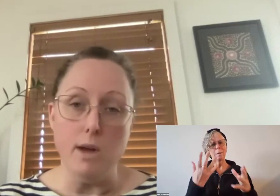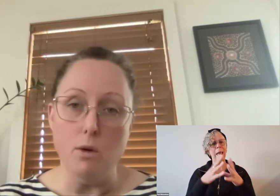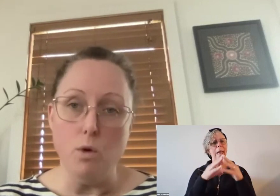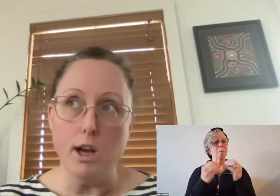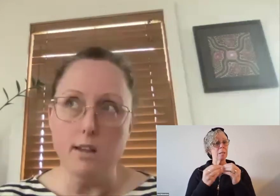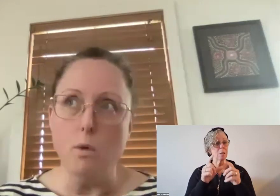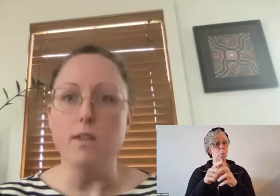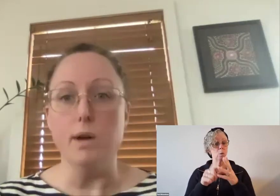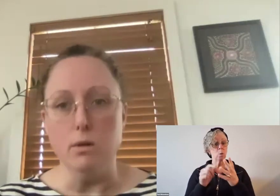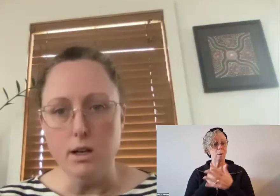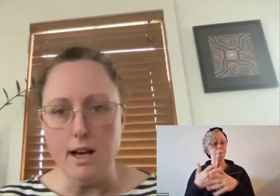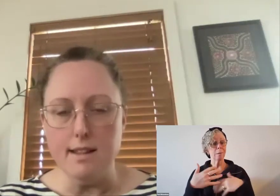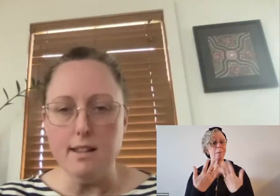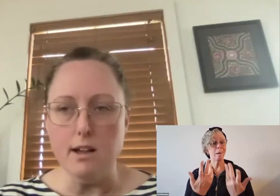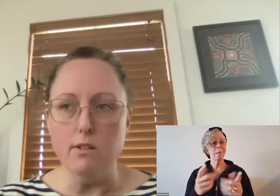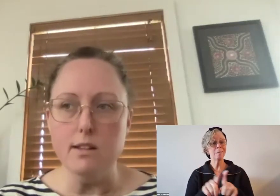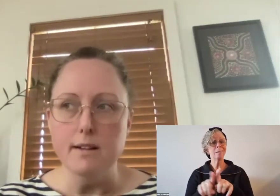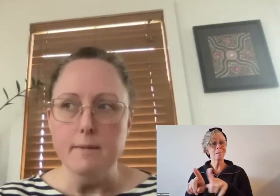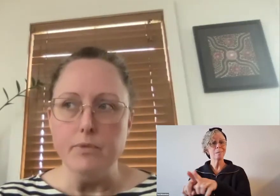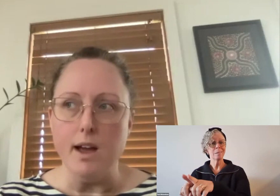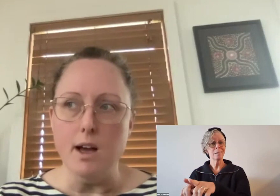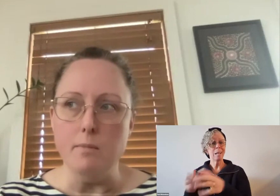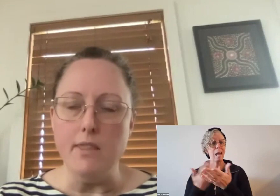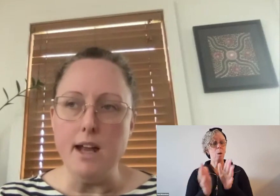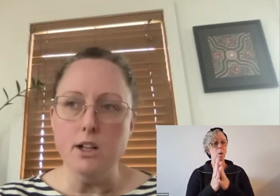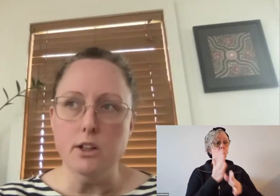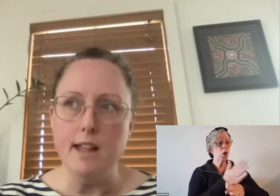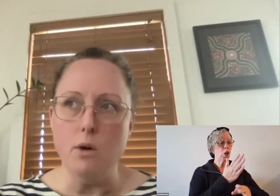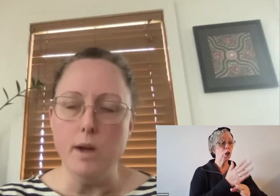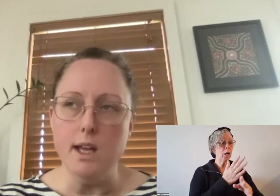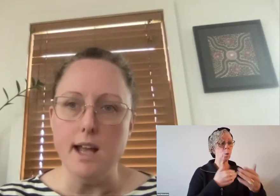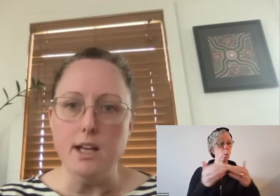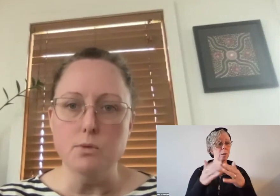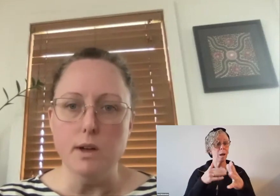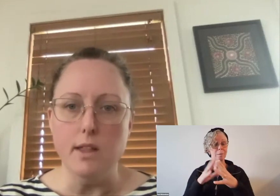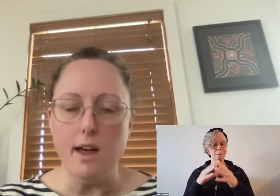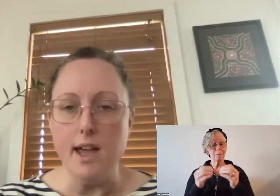the way that we are work and the way that we organise ourselves. And that includes how we engage with other